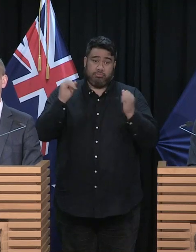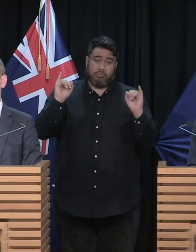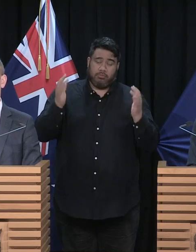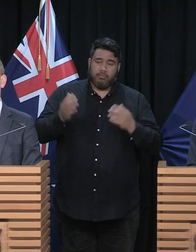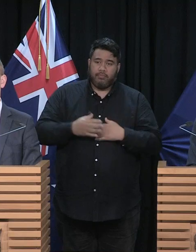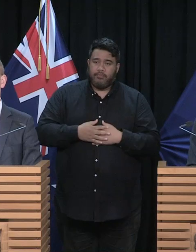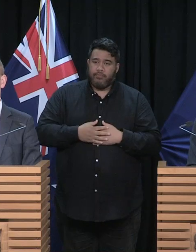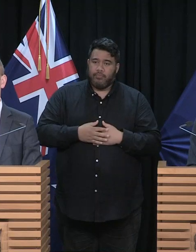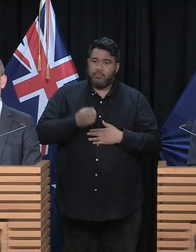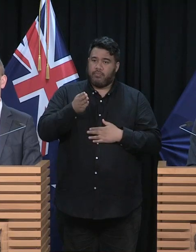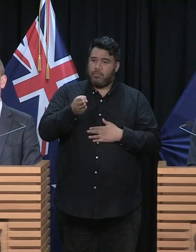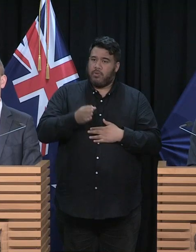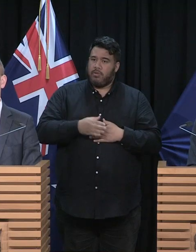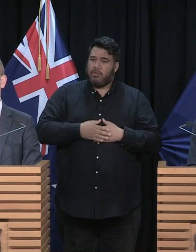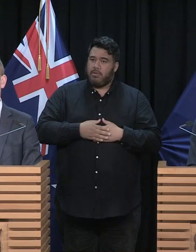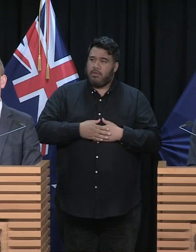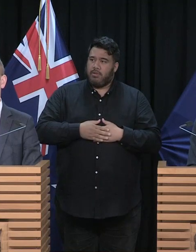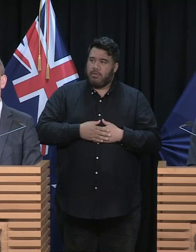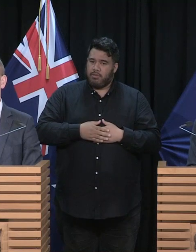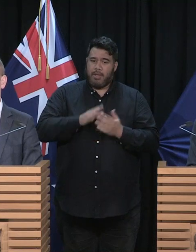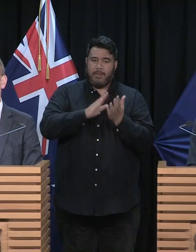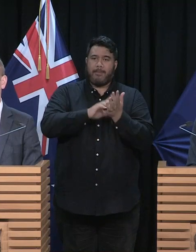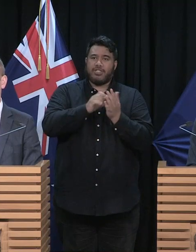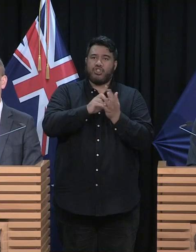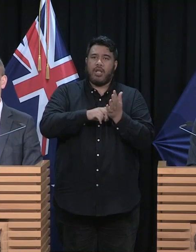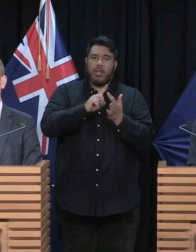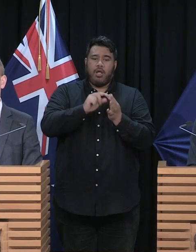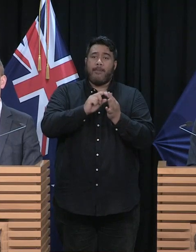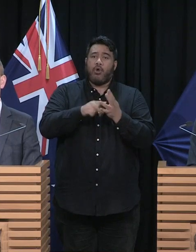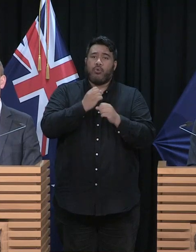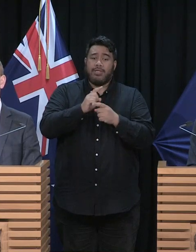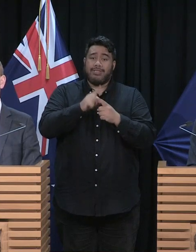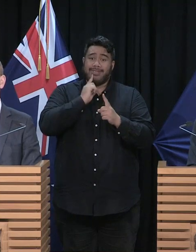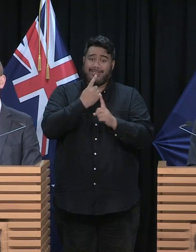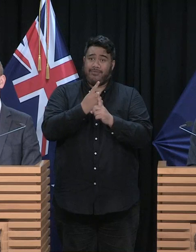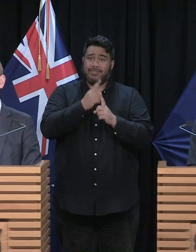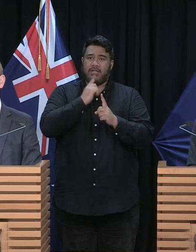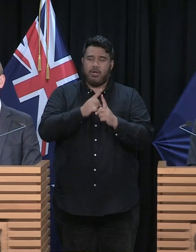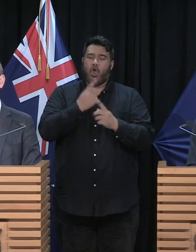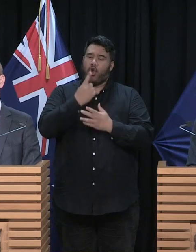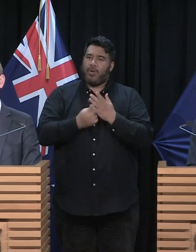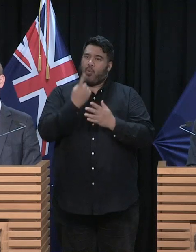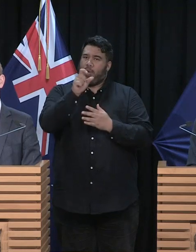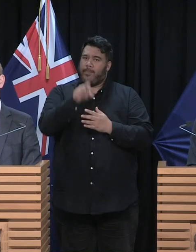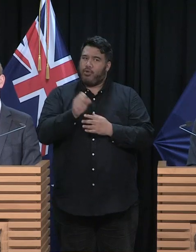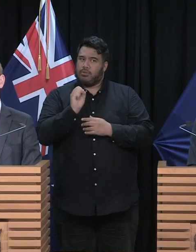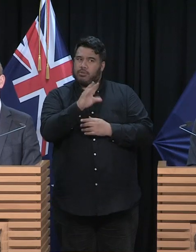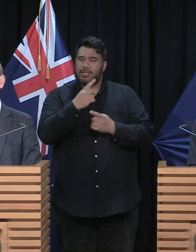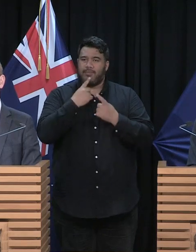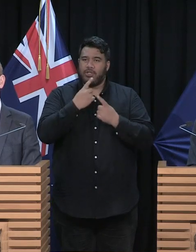environment that it was set up in.